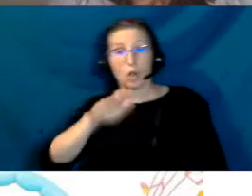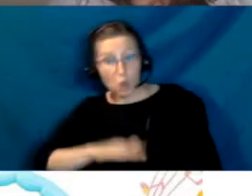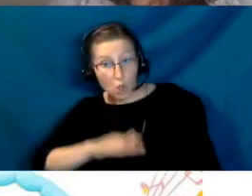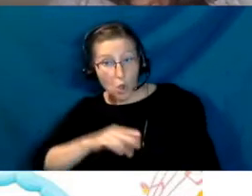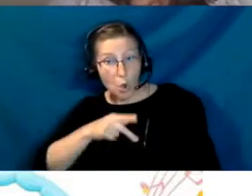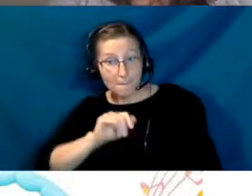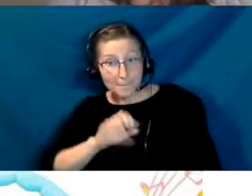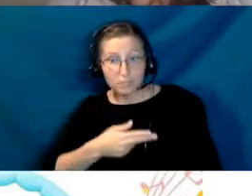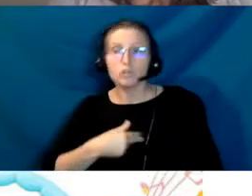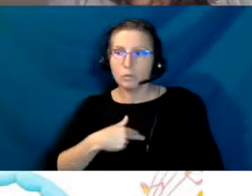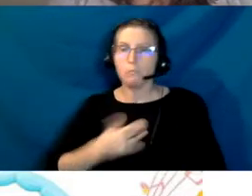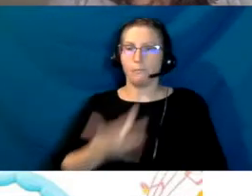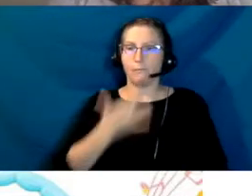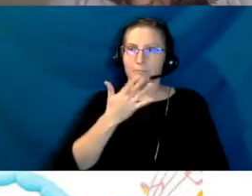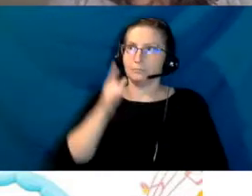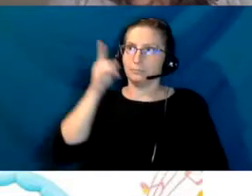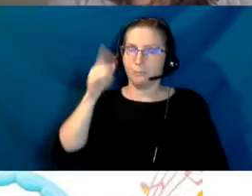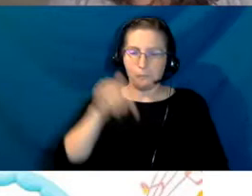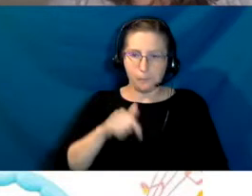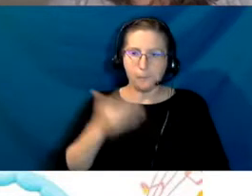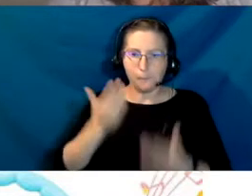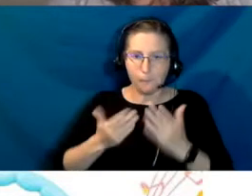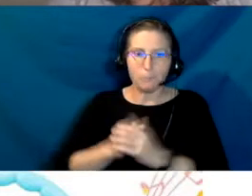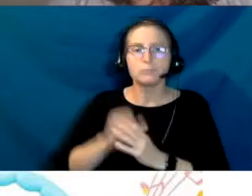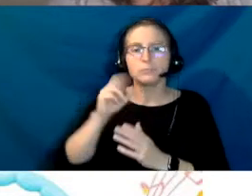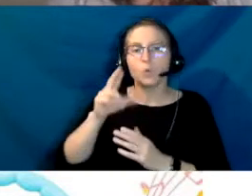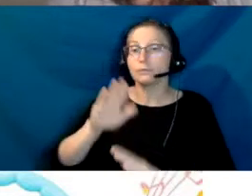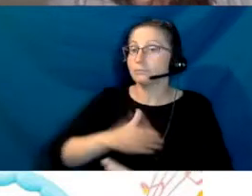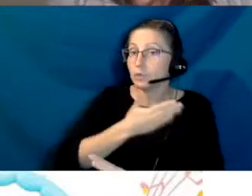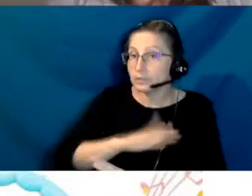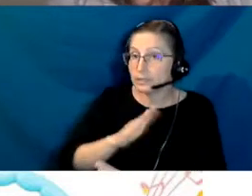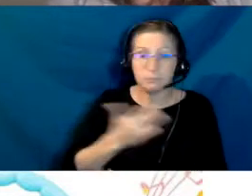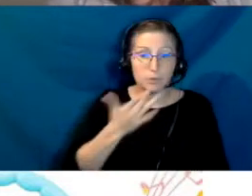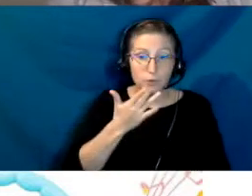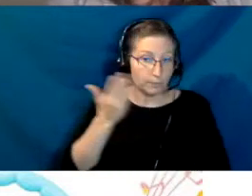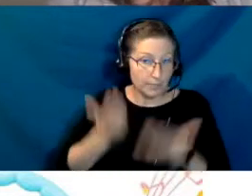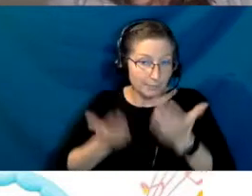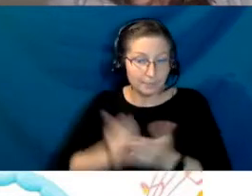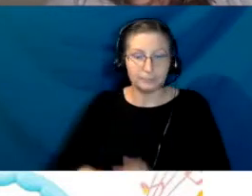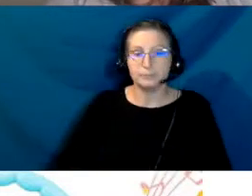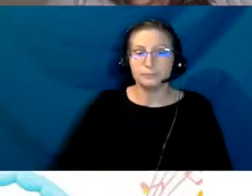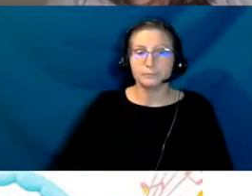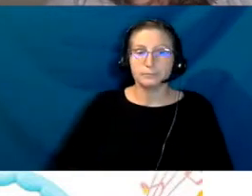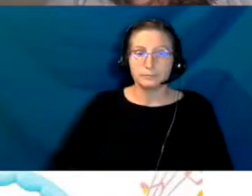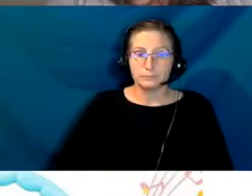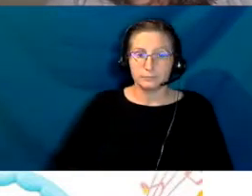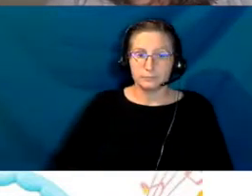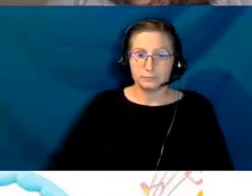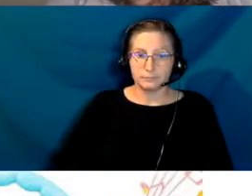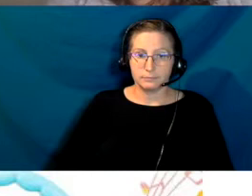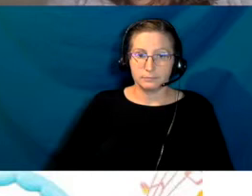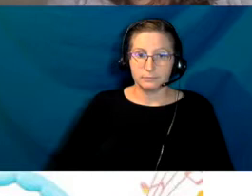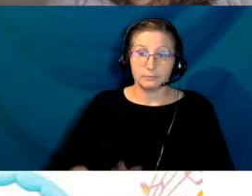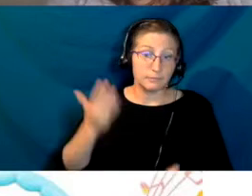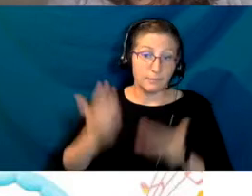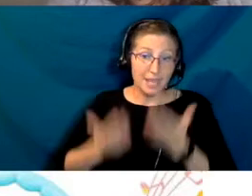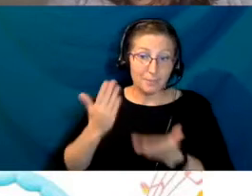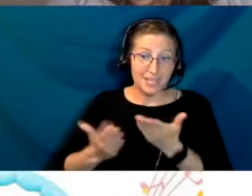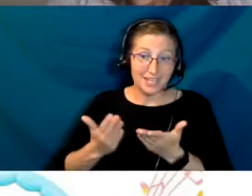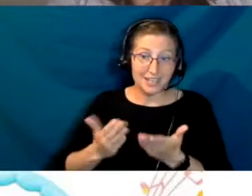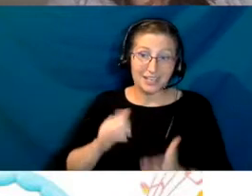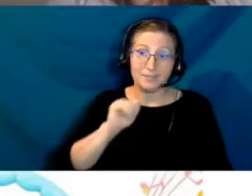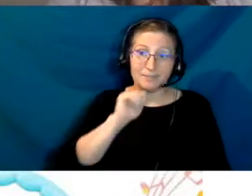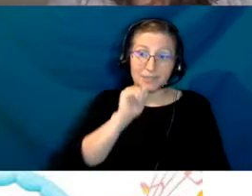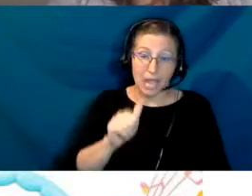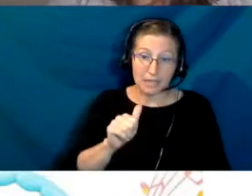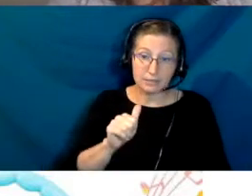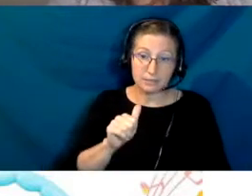or even sounds that are more musical in nature. They might not try to imitate or they might